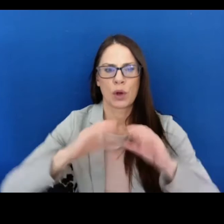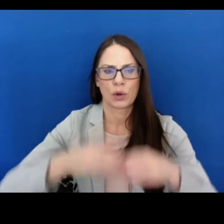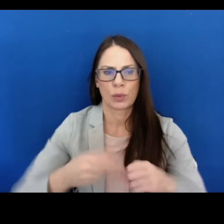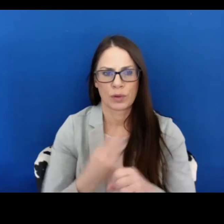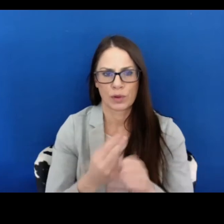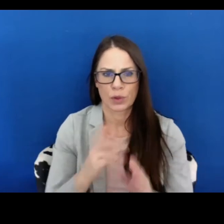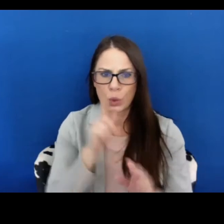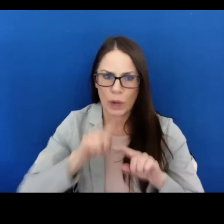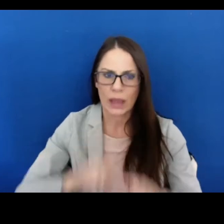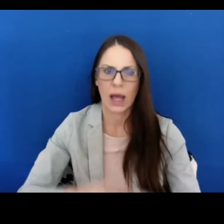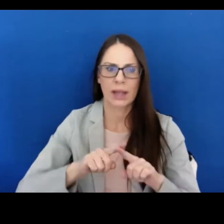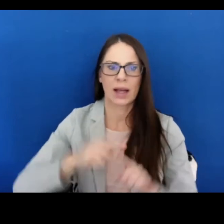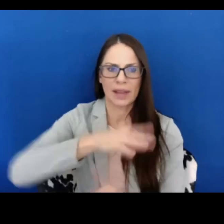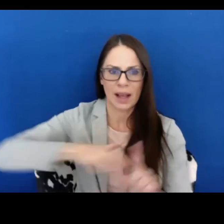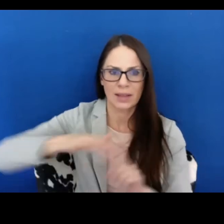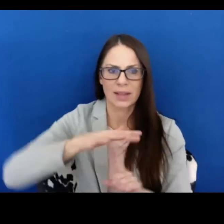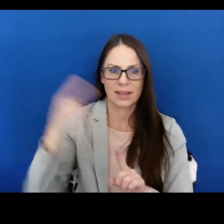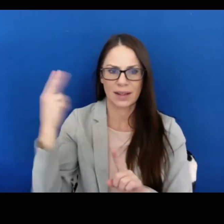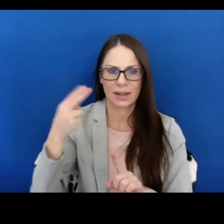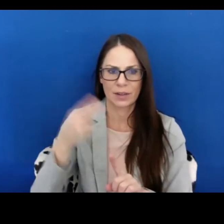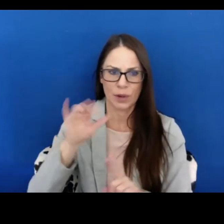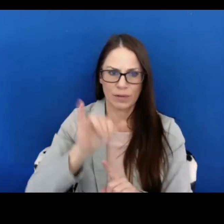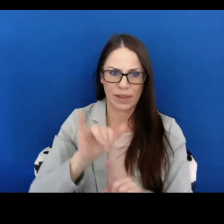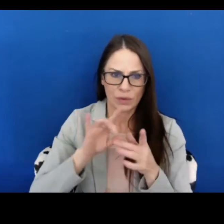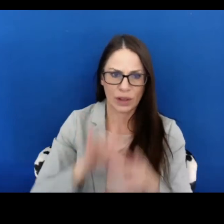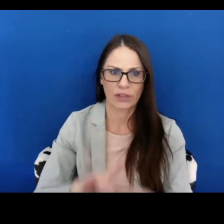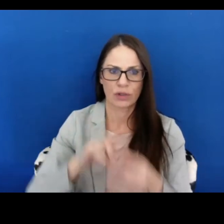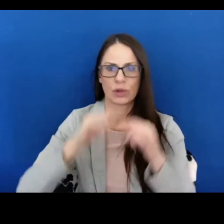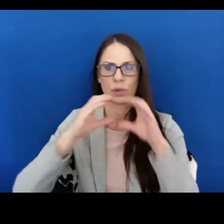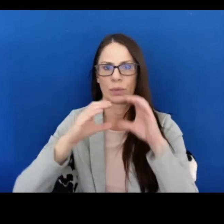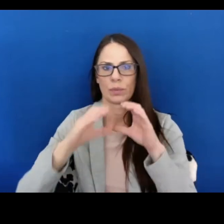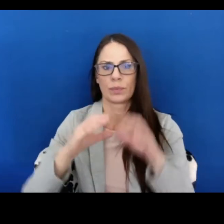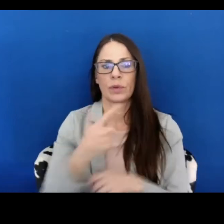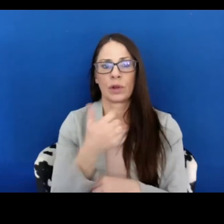15:18:31 that relationship to communicate. 15:18:34 Good and Christina, as well as Bianca